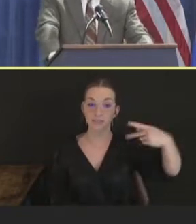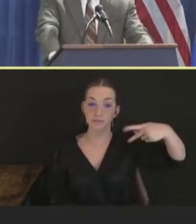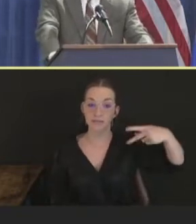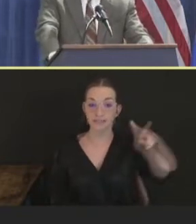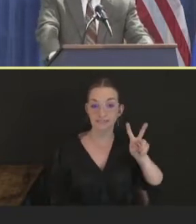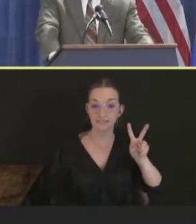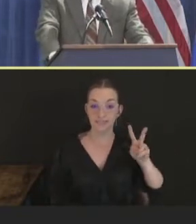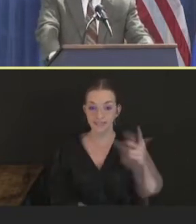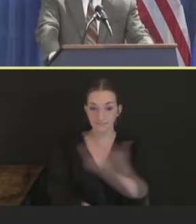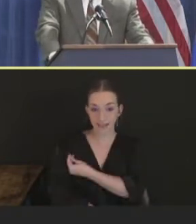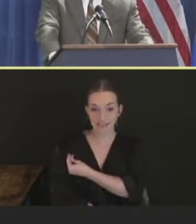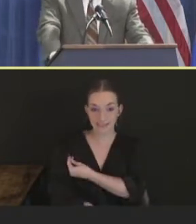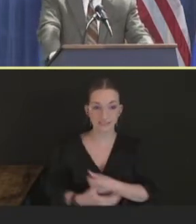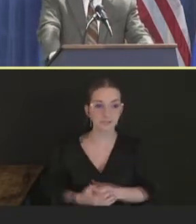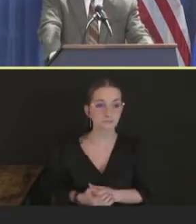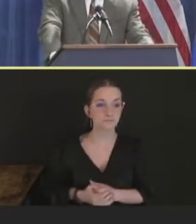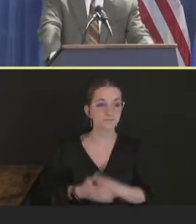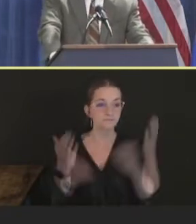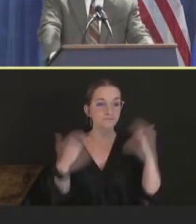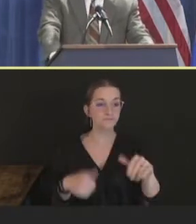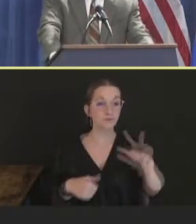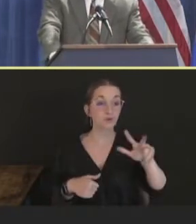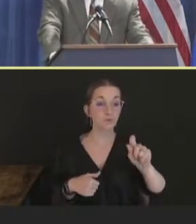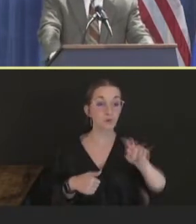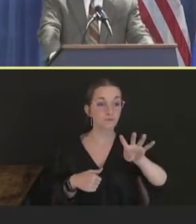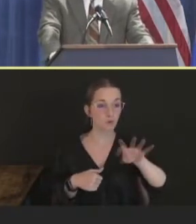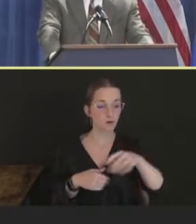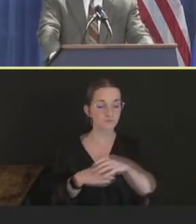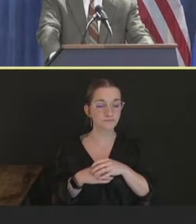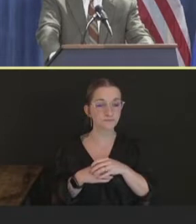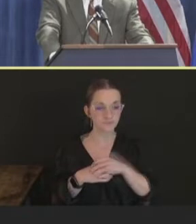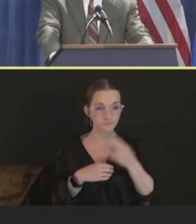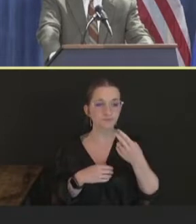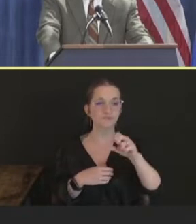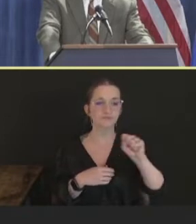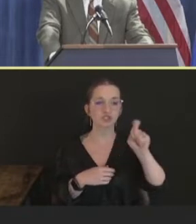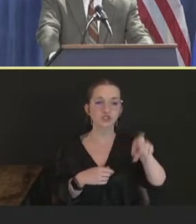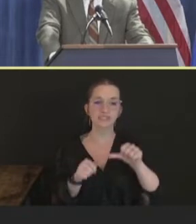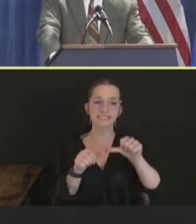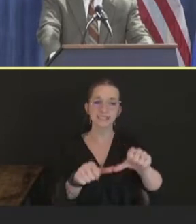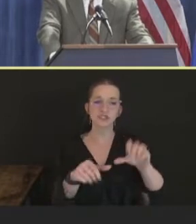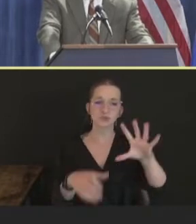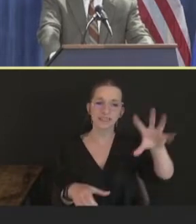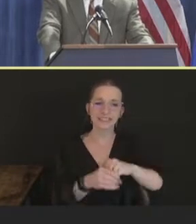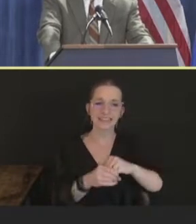HHS should continue to engage a variety of professional organizations and healthcare